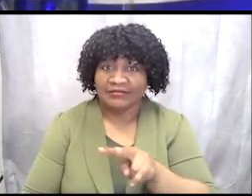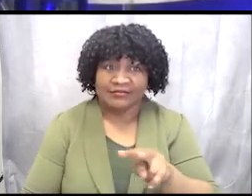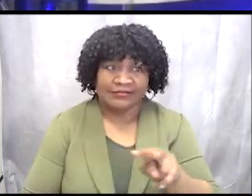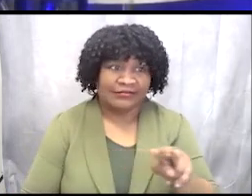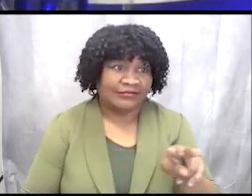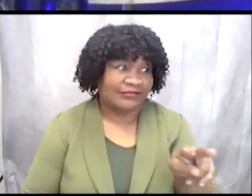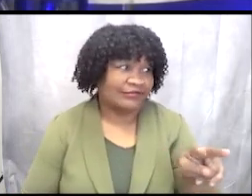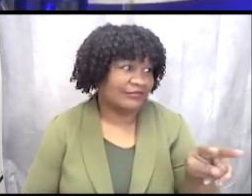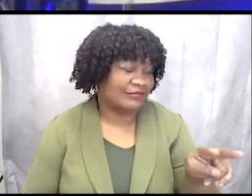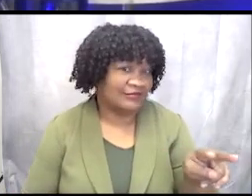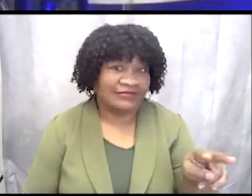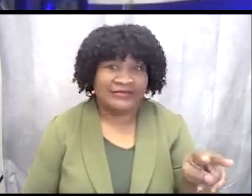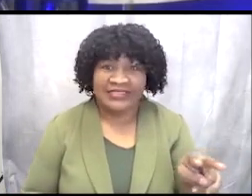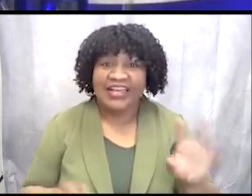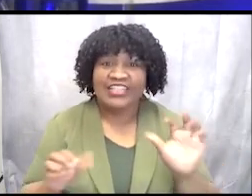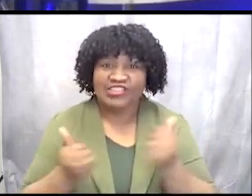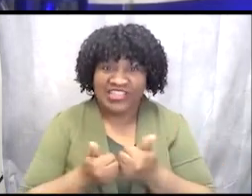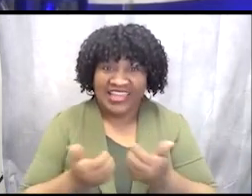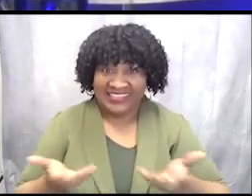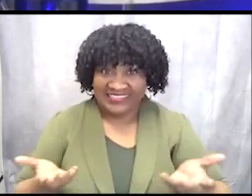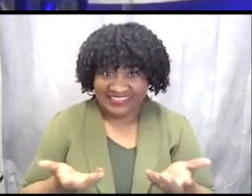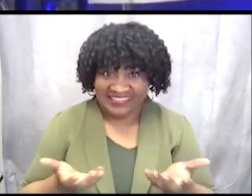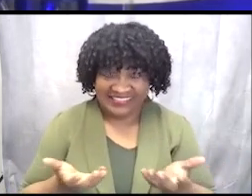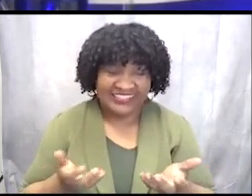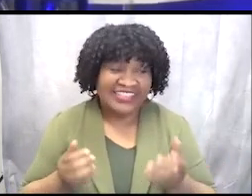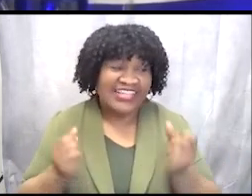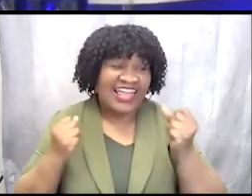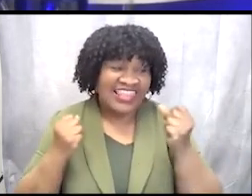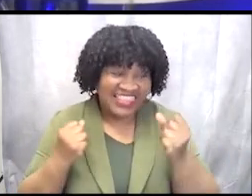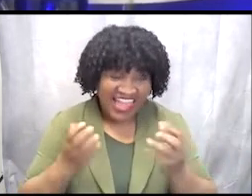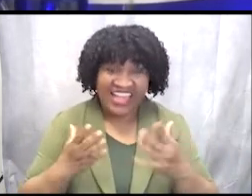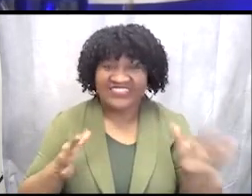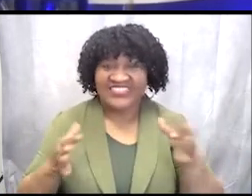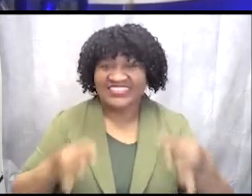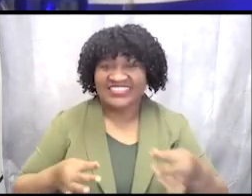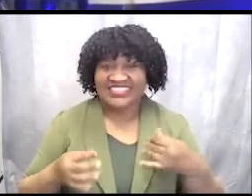And here's the challenge. A lot of the decisions that we make,